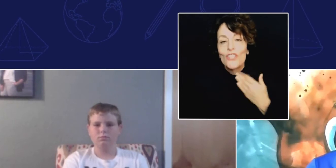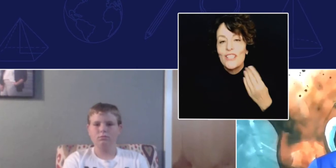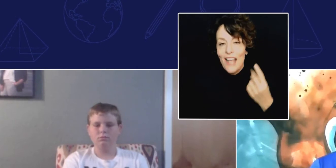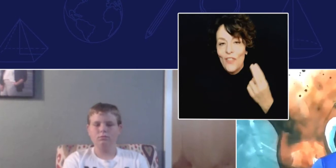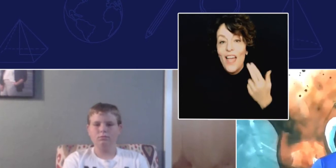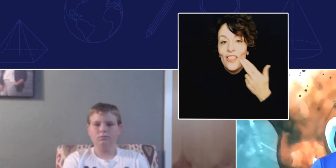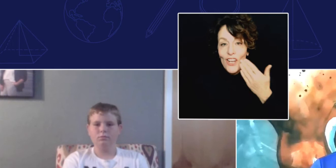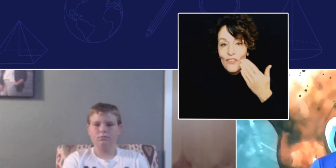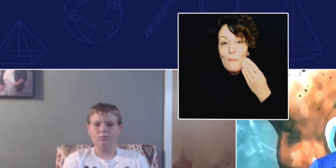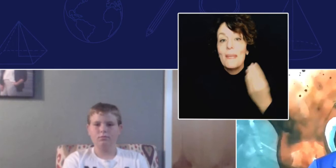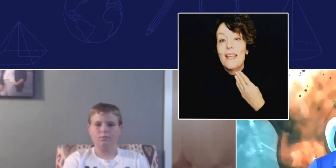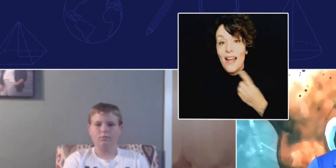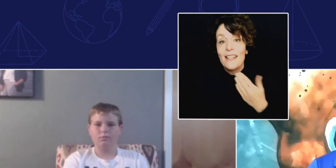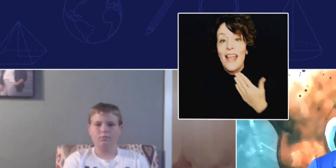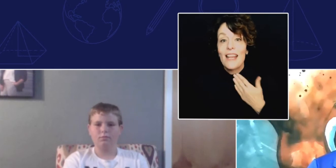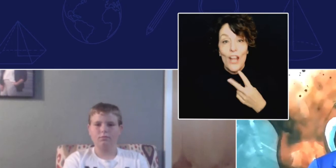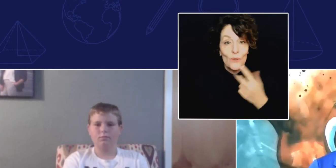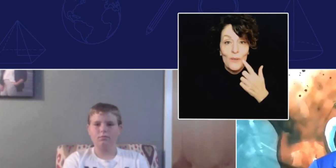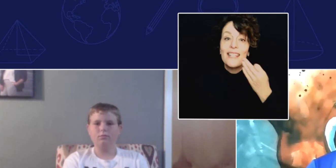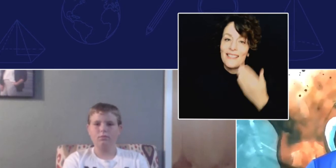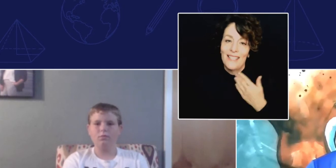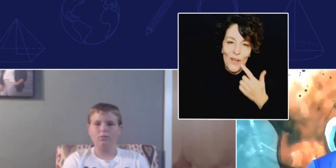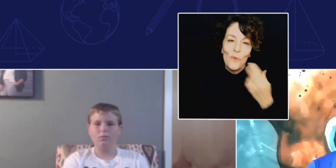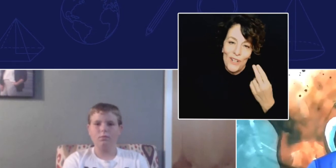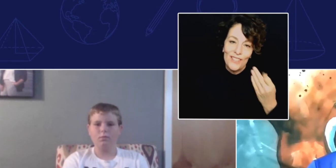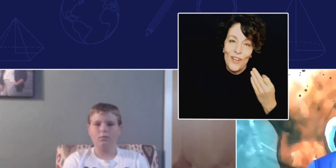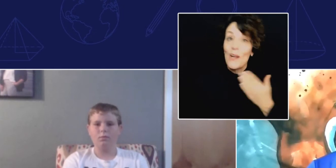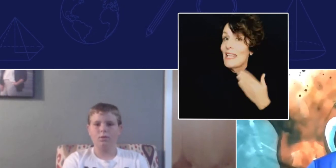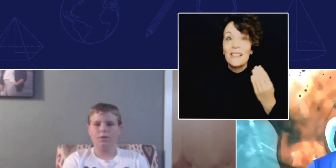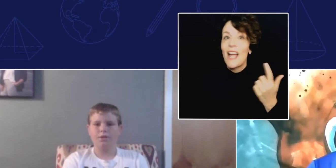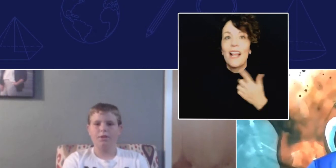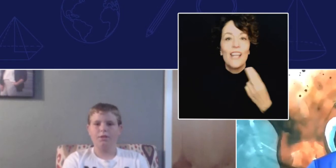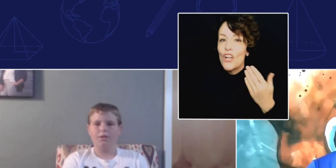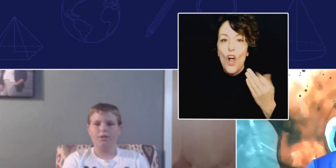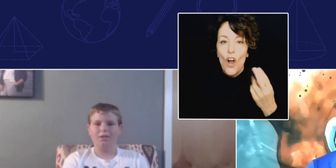but I understand the theory behind it and I actually get to see it actually work, so.